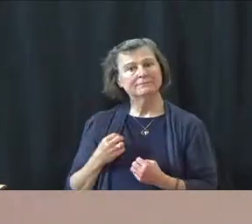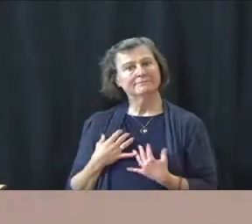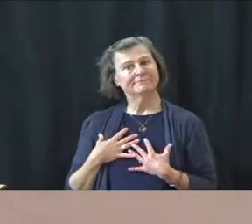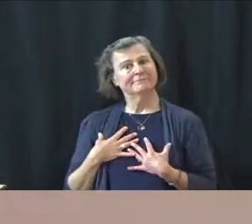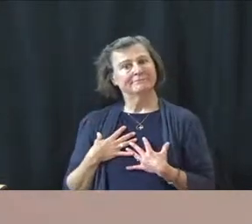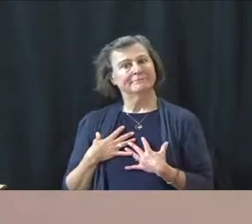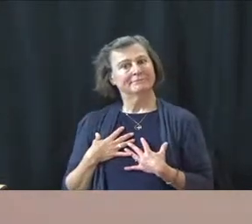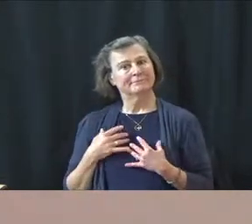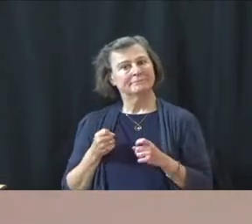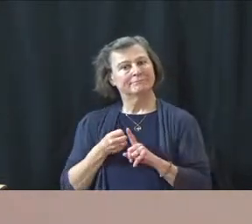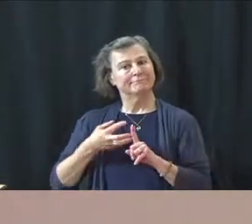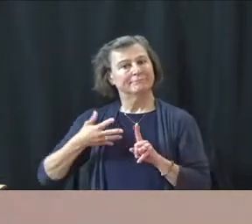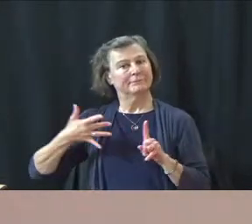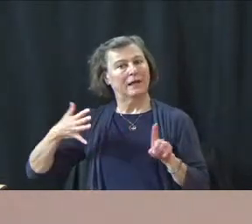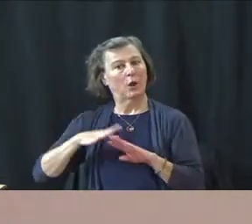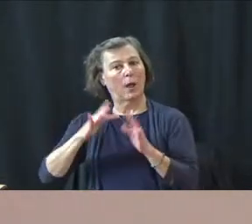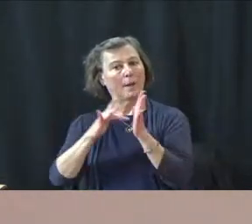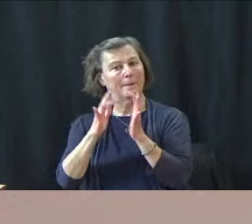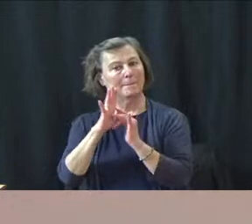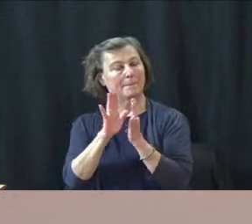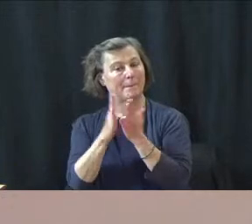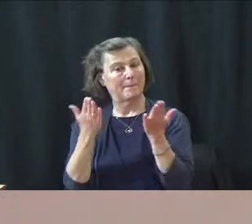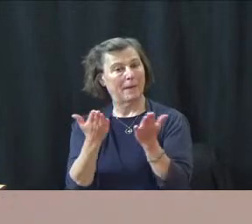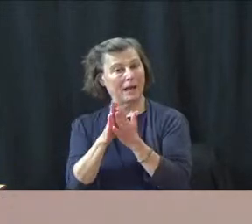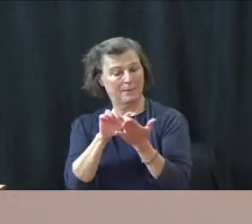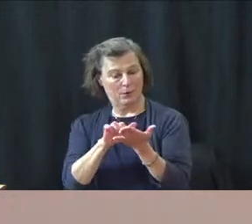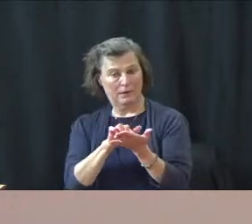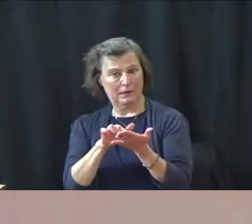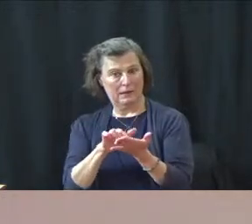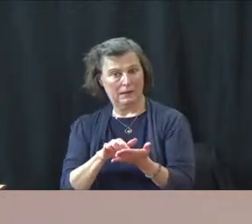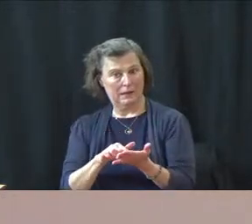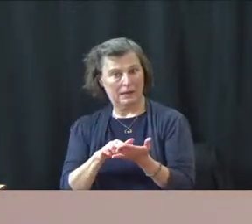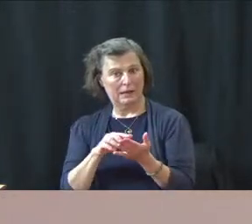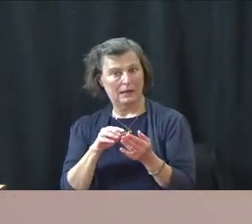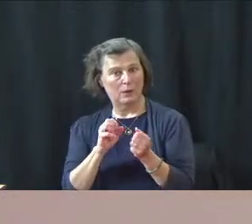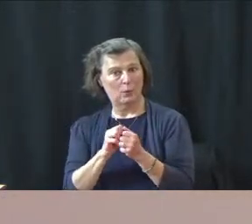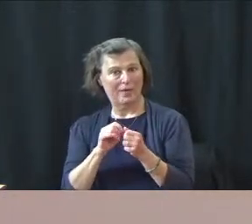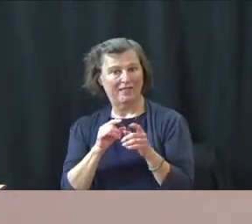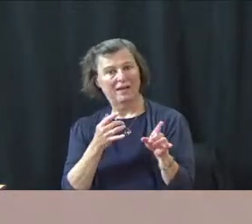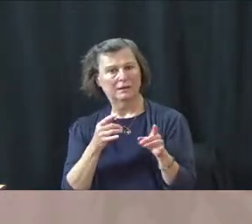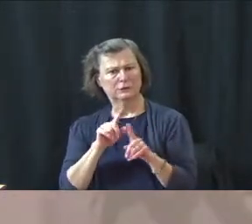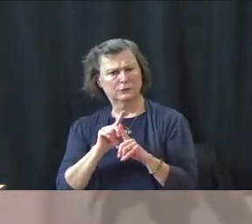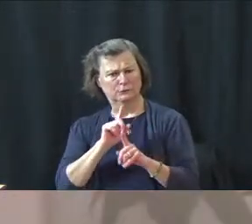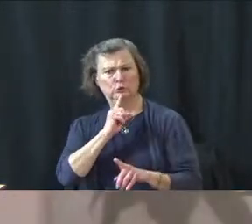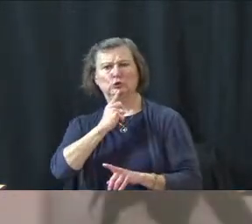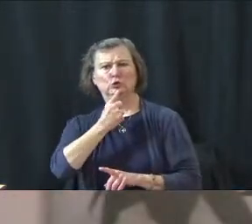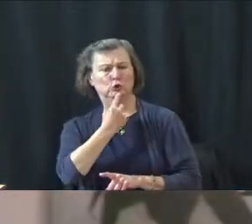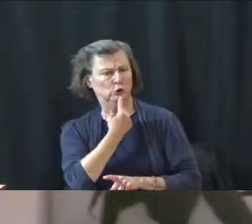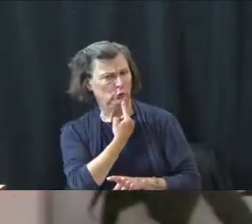a bit upon the biblical text, and he intoned with mock gravity, “Man does not live by